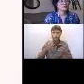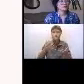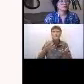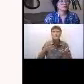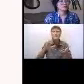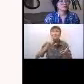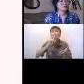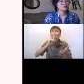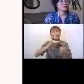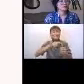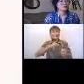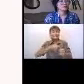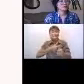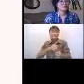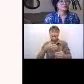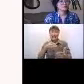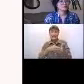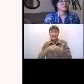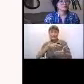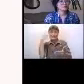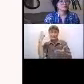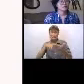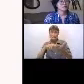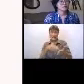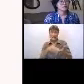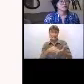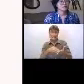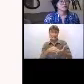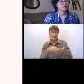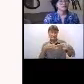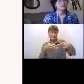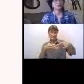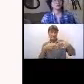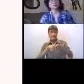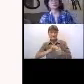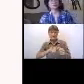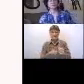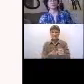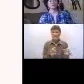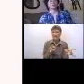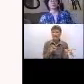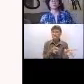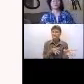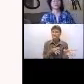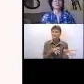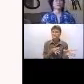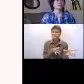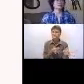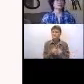of Black, of the colour black and who and what that represents for folks. I think it's